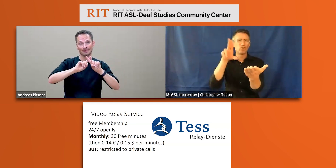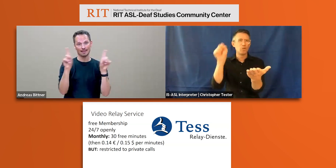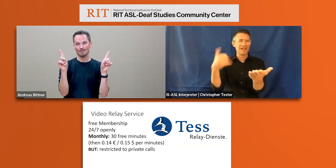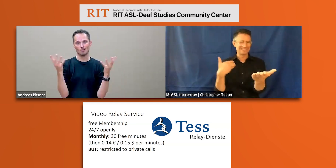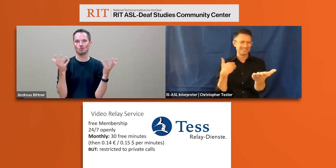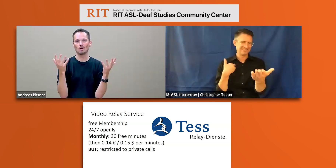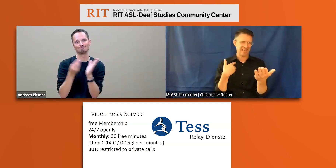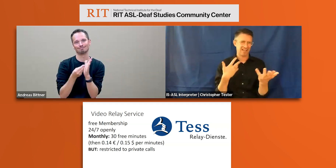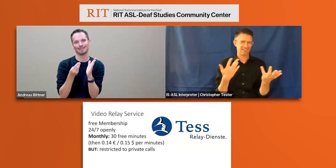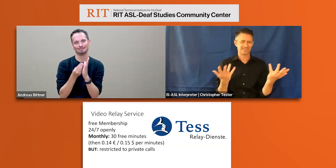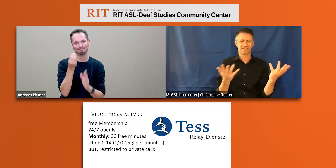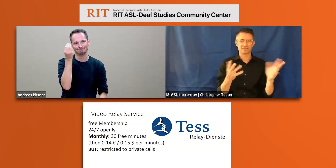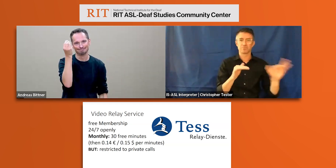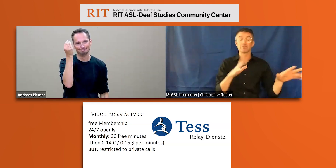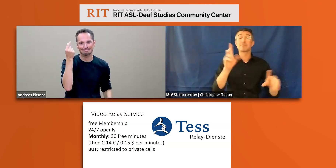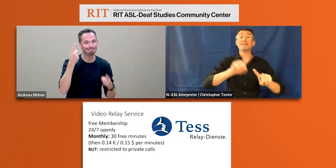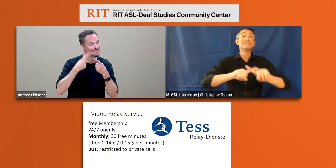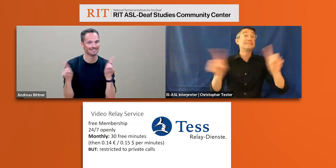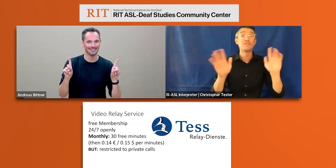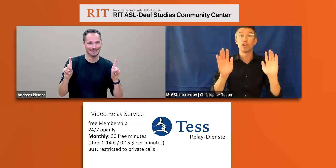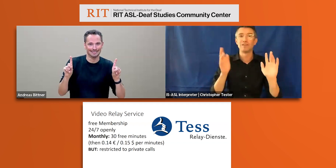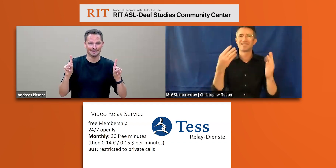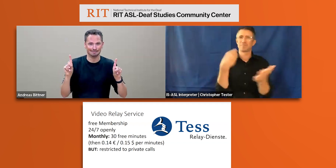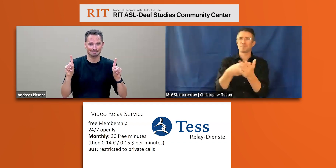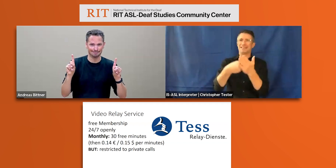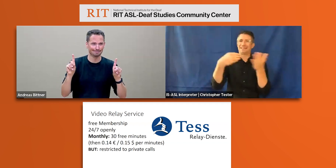I think it's very similar to the video relay system that